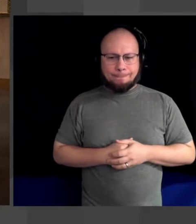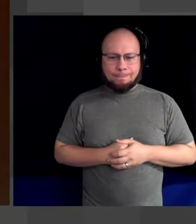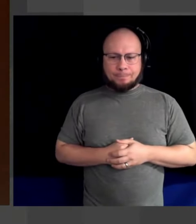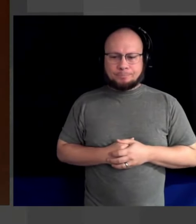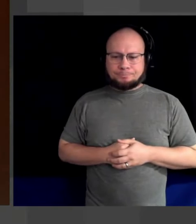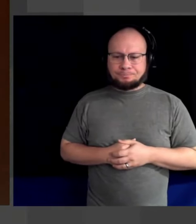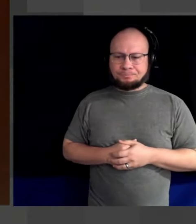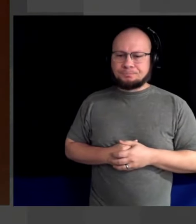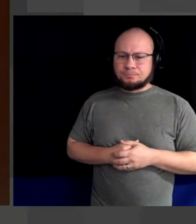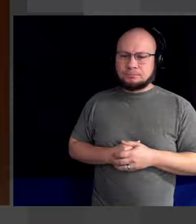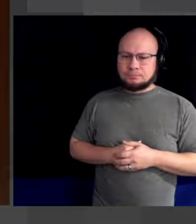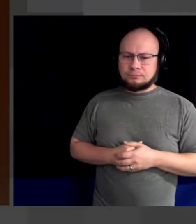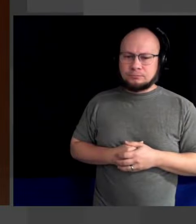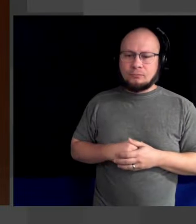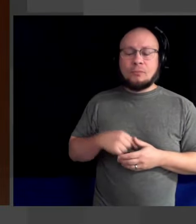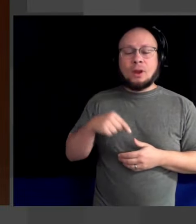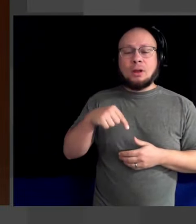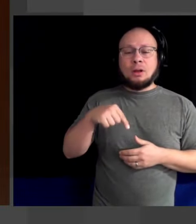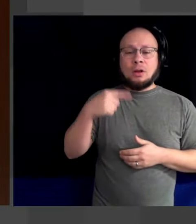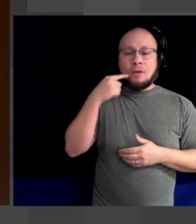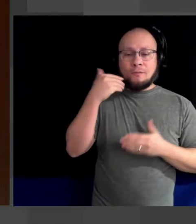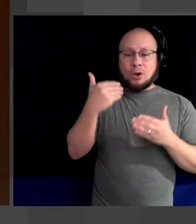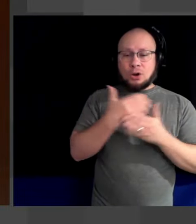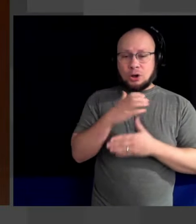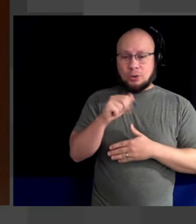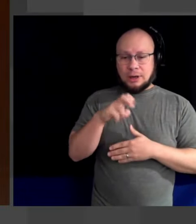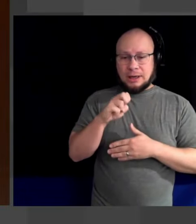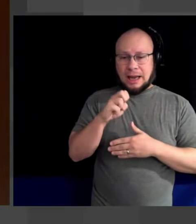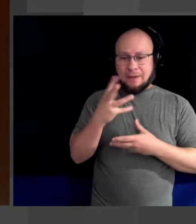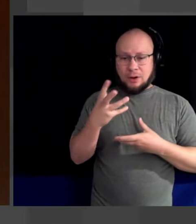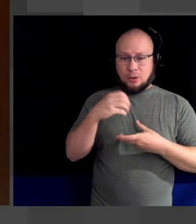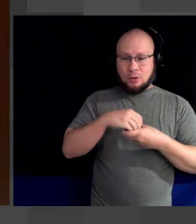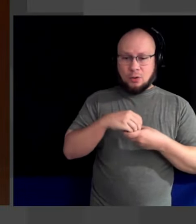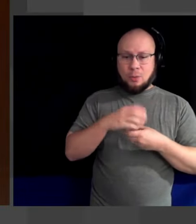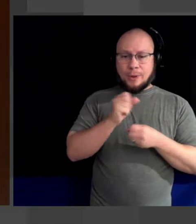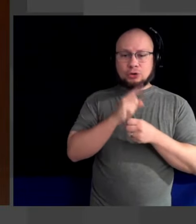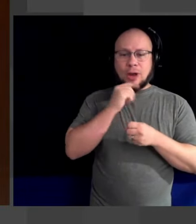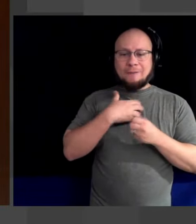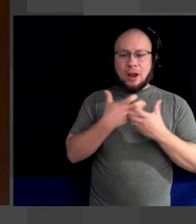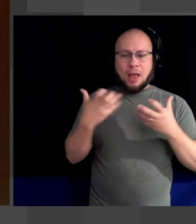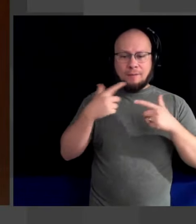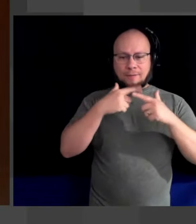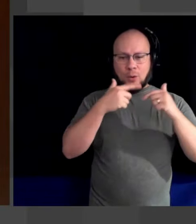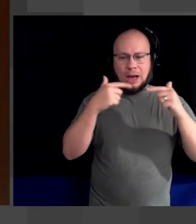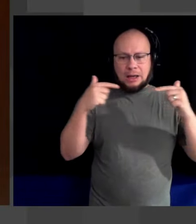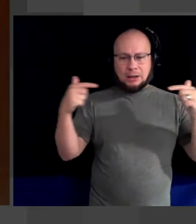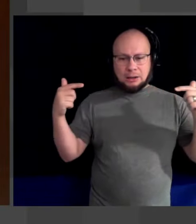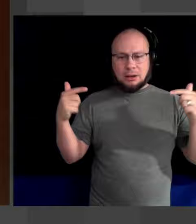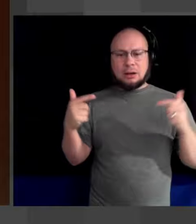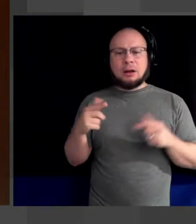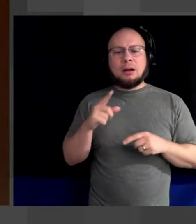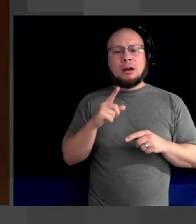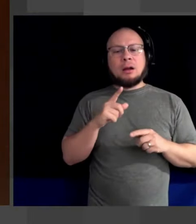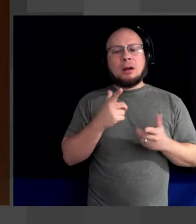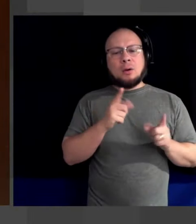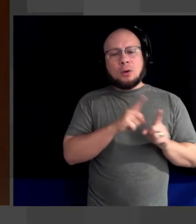PLAYERS? SUCH A GREAT QUESTION. WITH THIS UPDATE WE'RE MAKING SURE THAT WE CAN HAVE AS MUCH